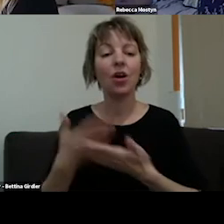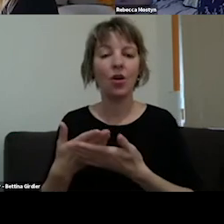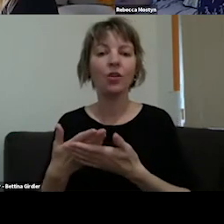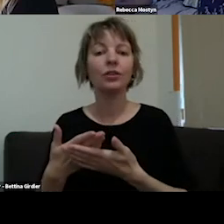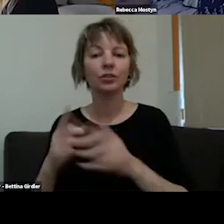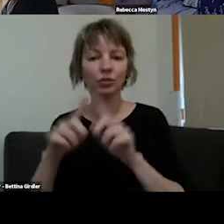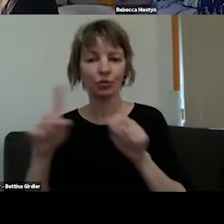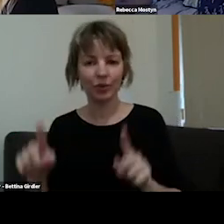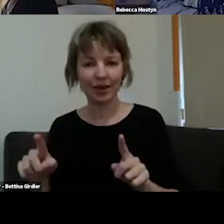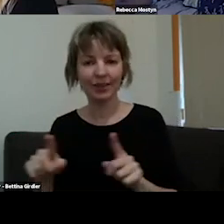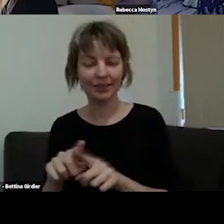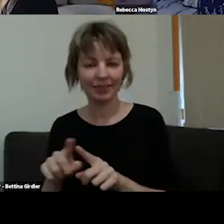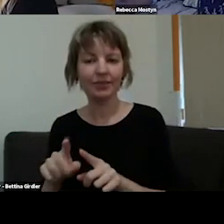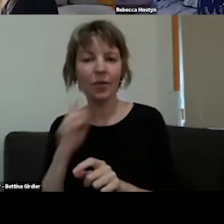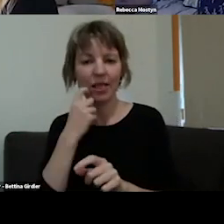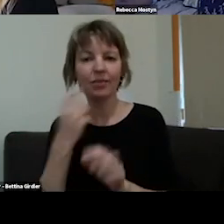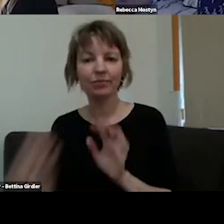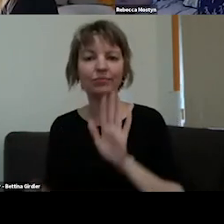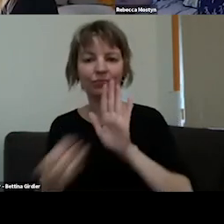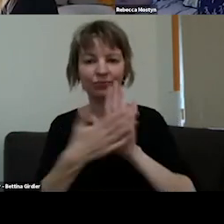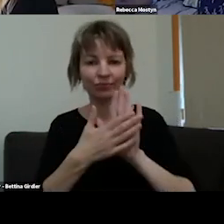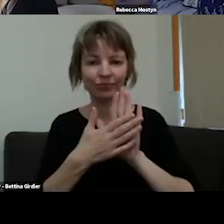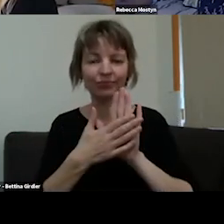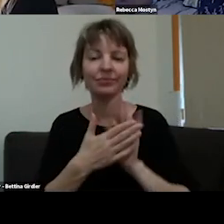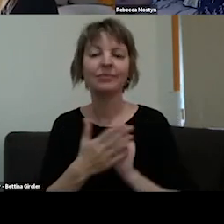But please send it through to the Australia Council research